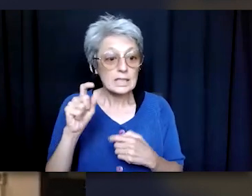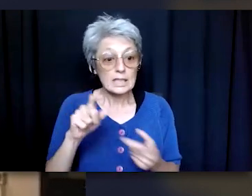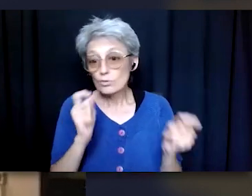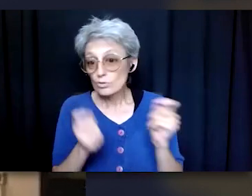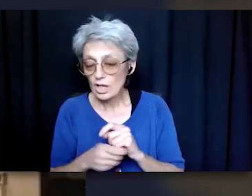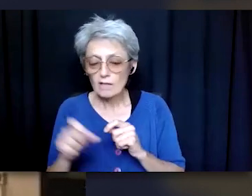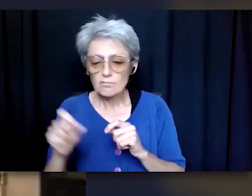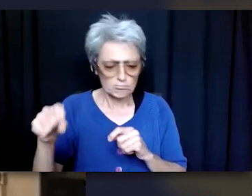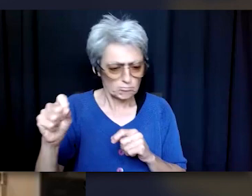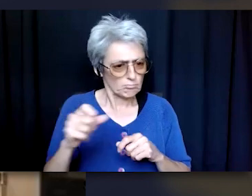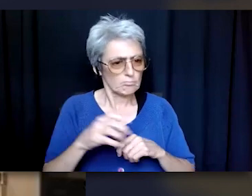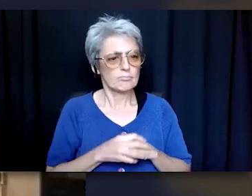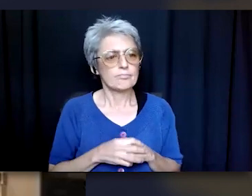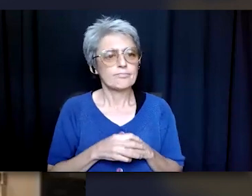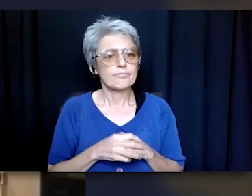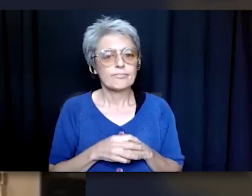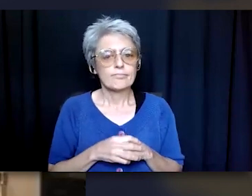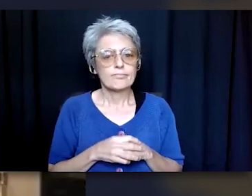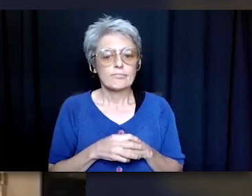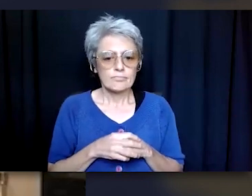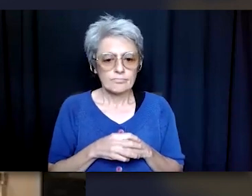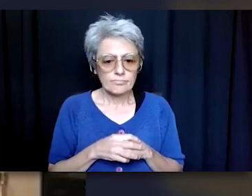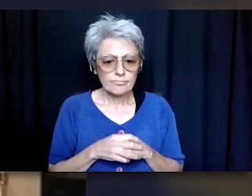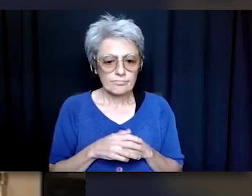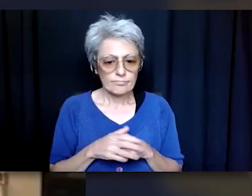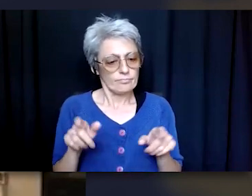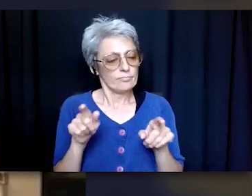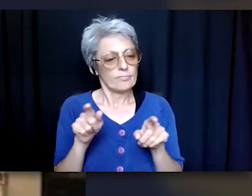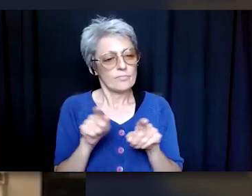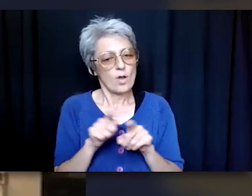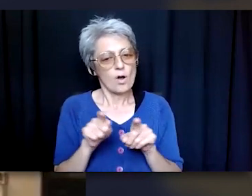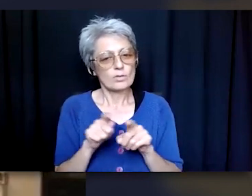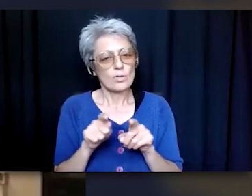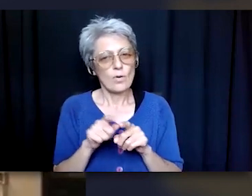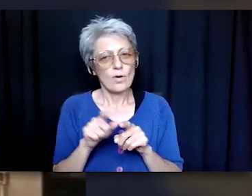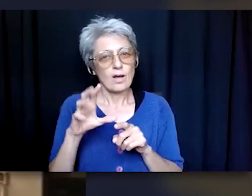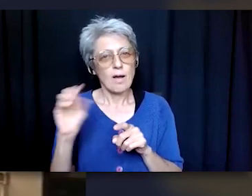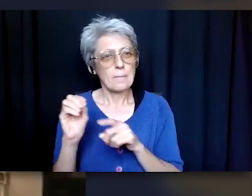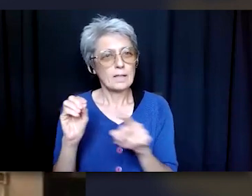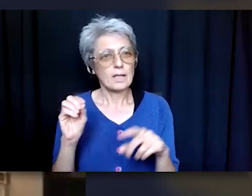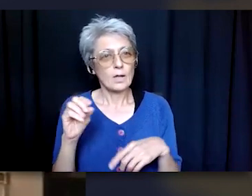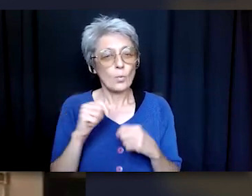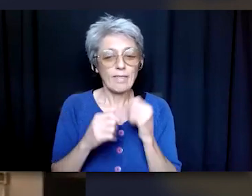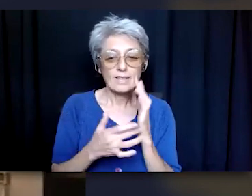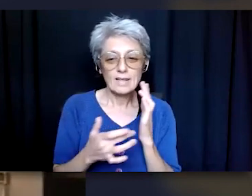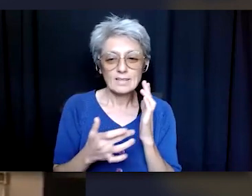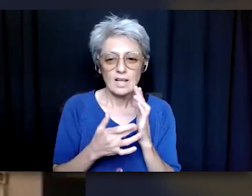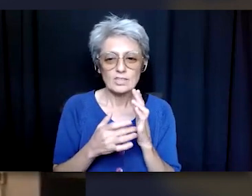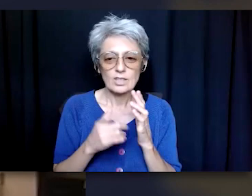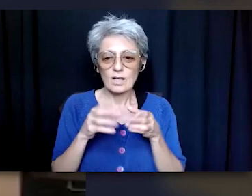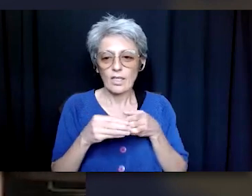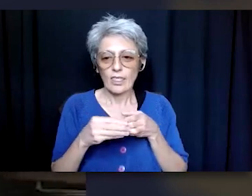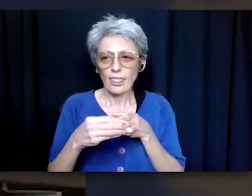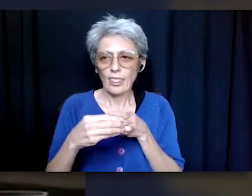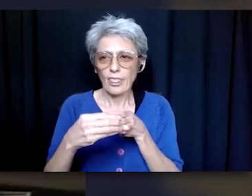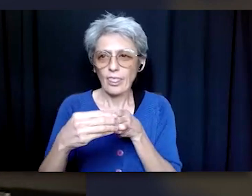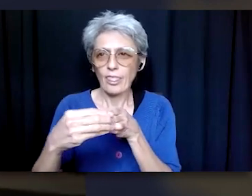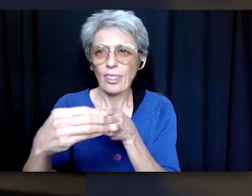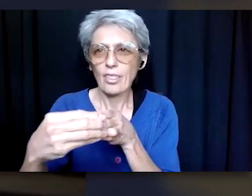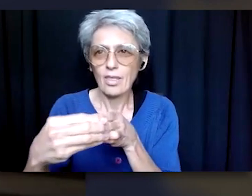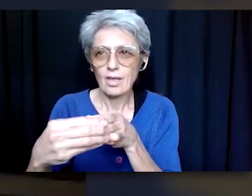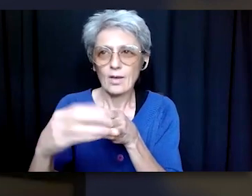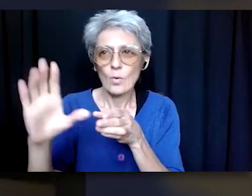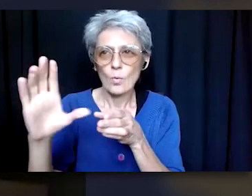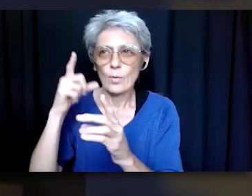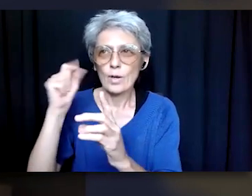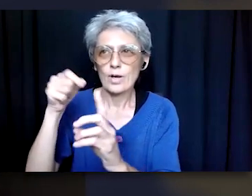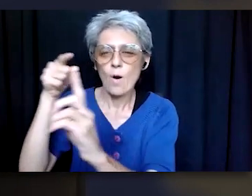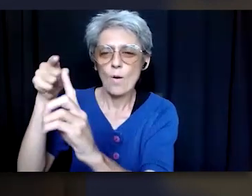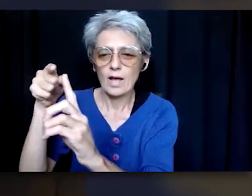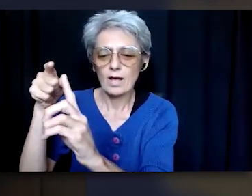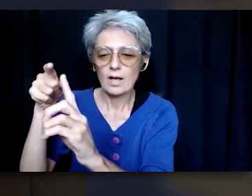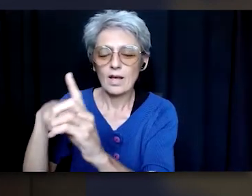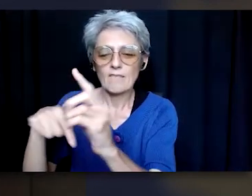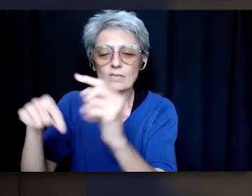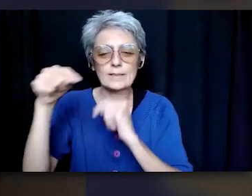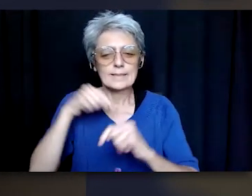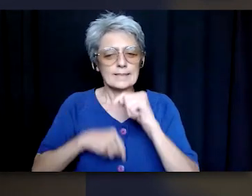directions that this is aiming to take us in. So I’m now going to cast us back to the late '90s,